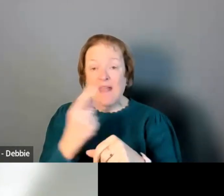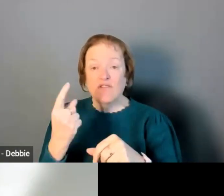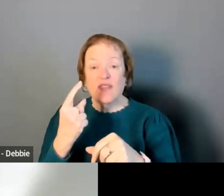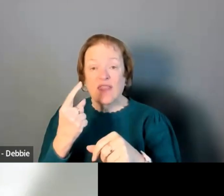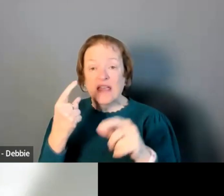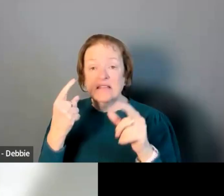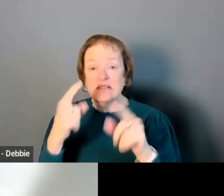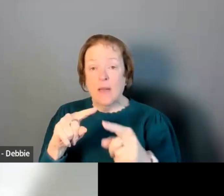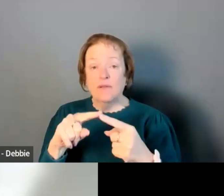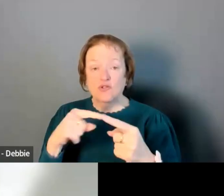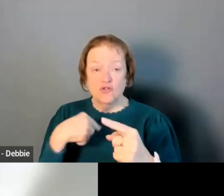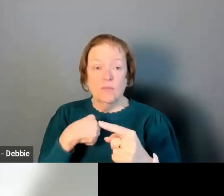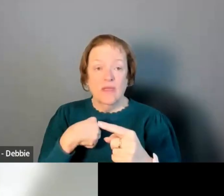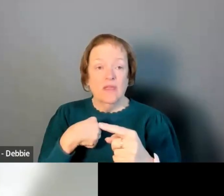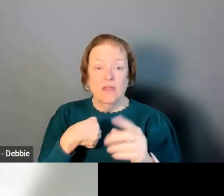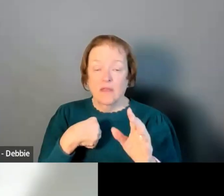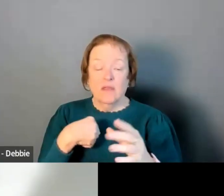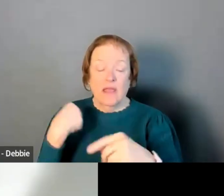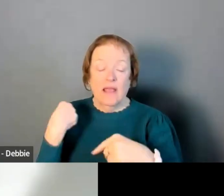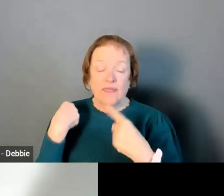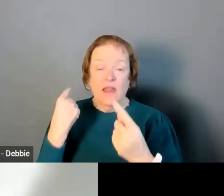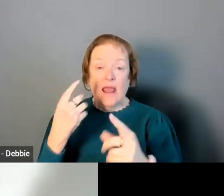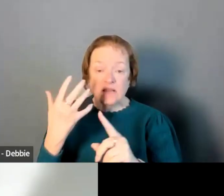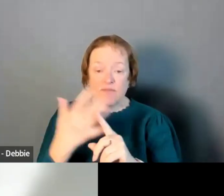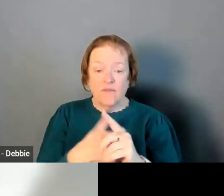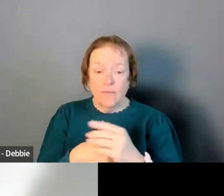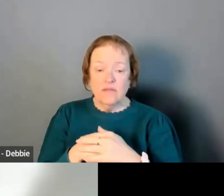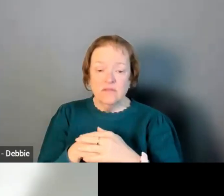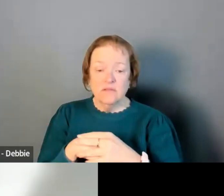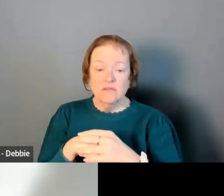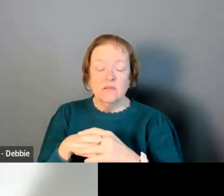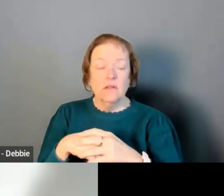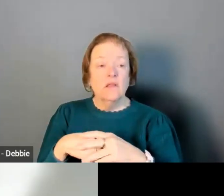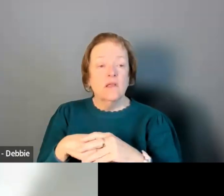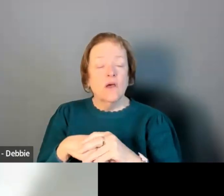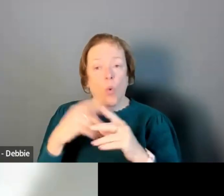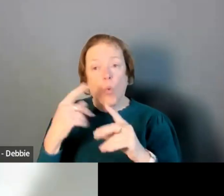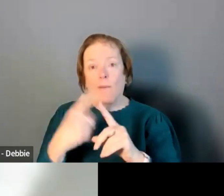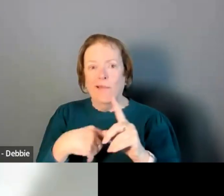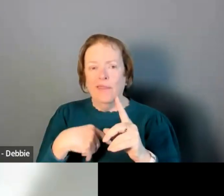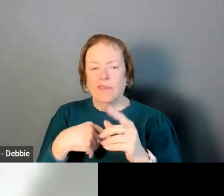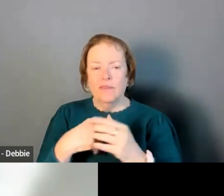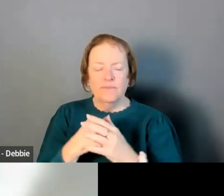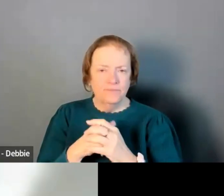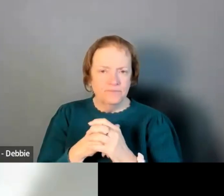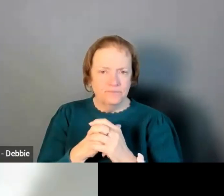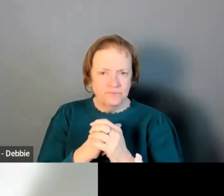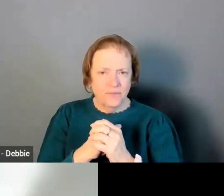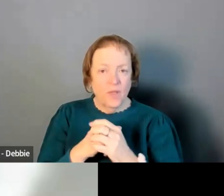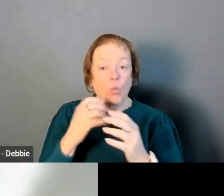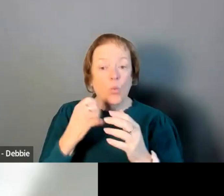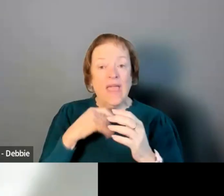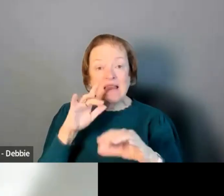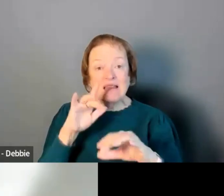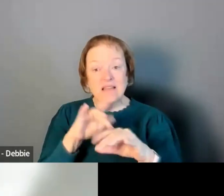In the last, like, month. So We have, we had a touchscreen that was refusing to charge.